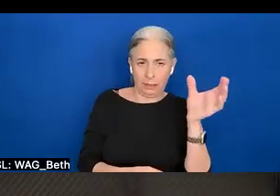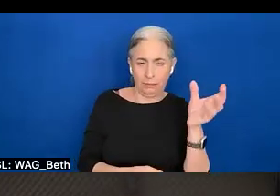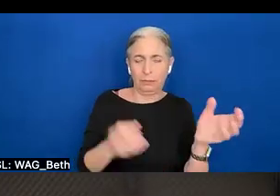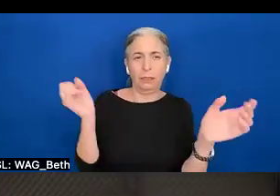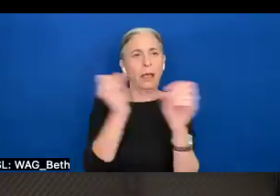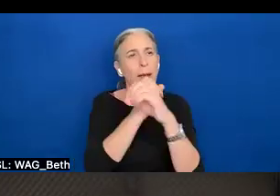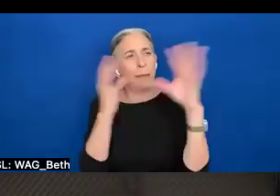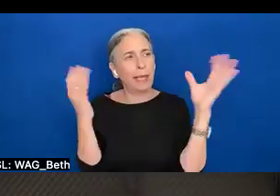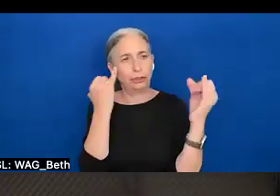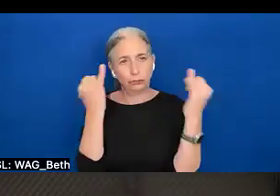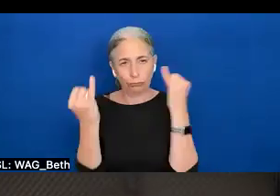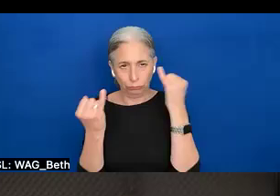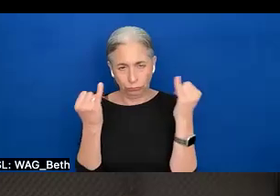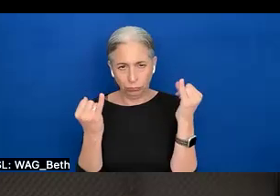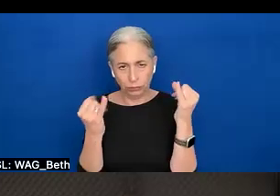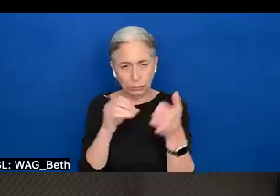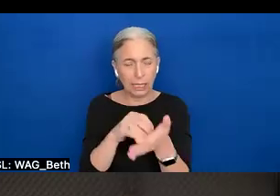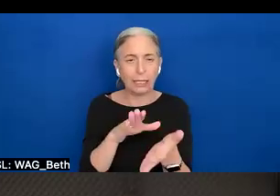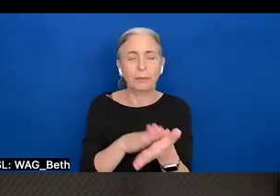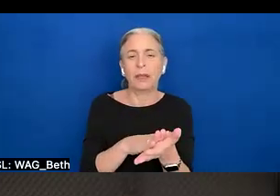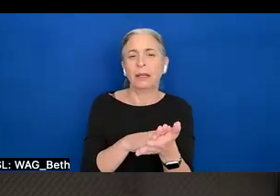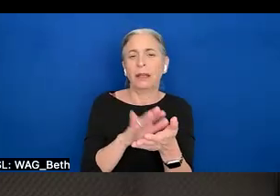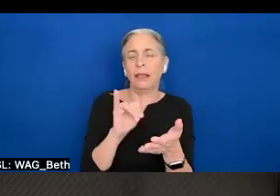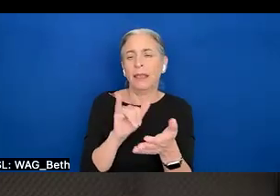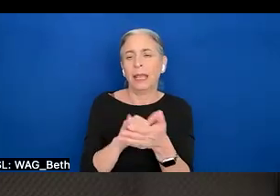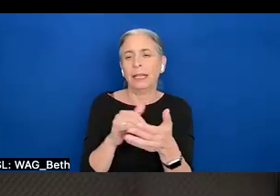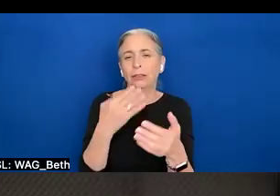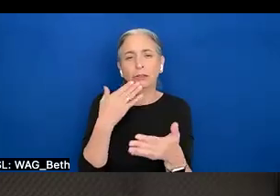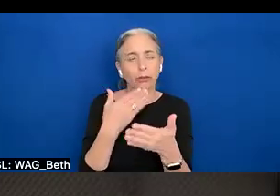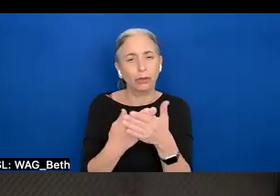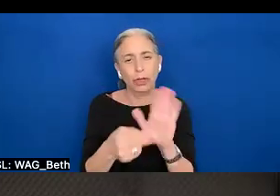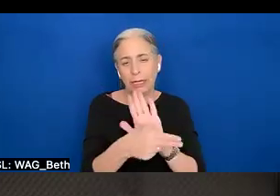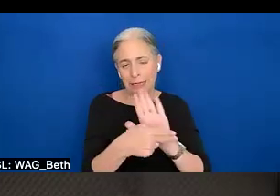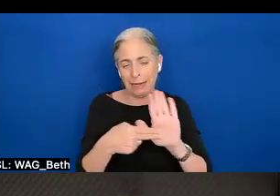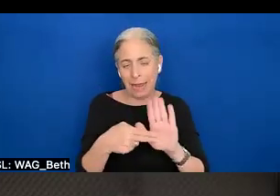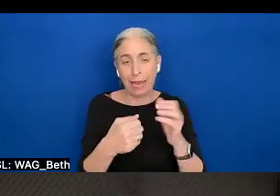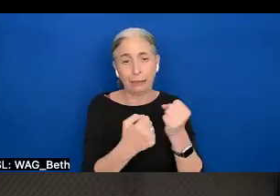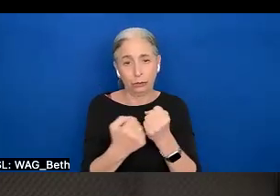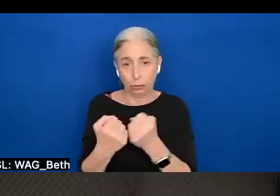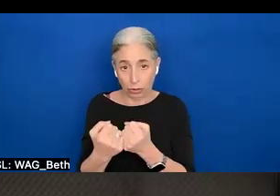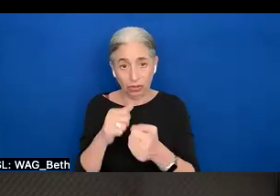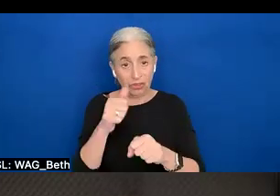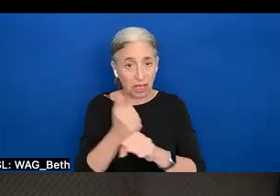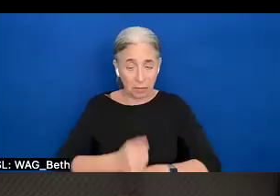Let's imagine a document with a very good tag